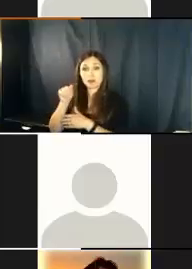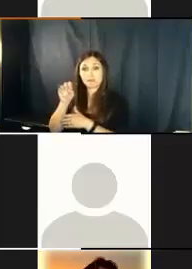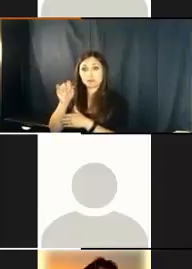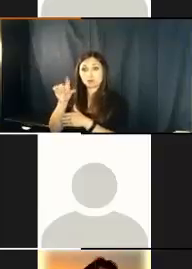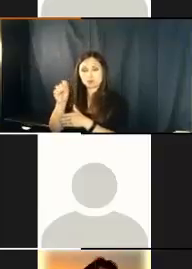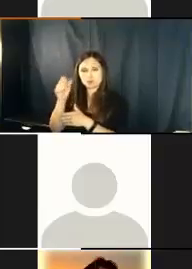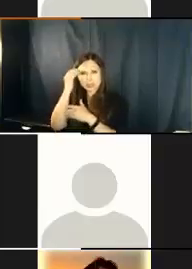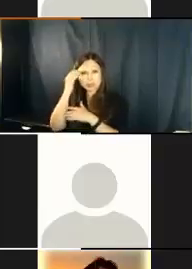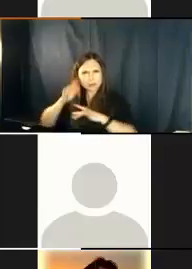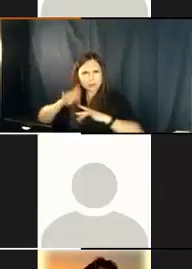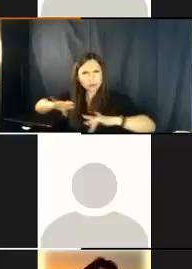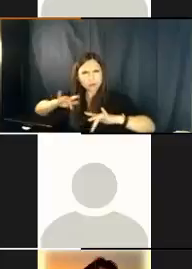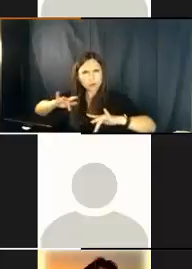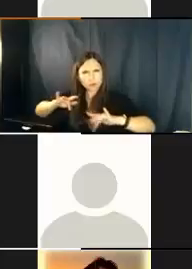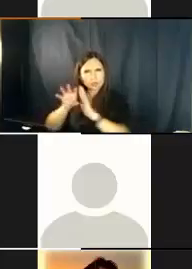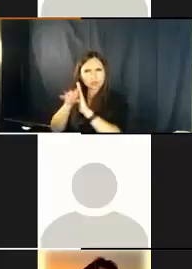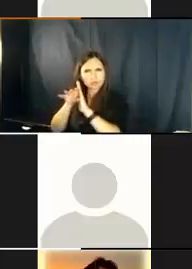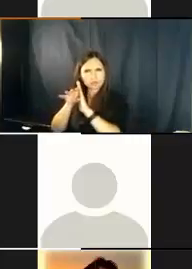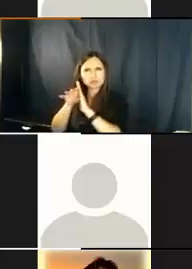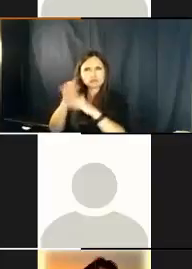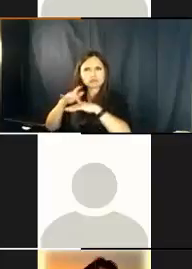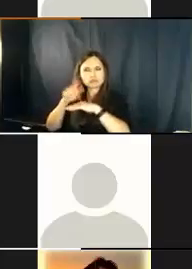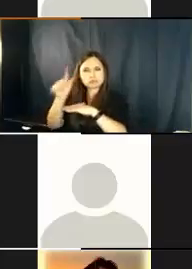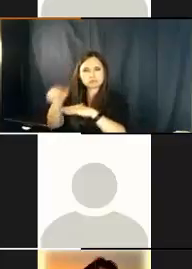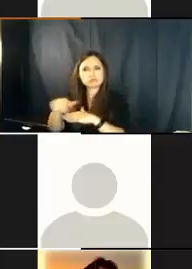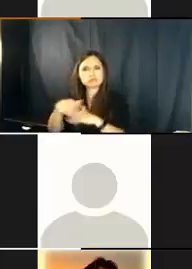recording available later as well.